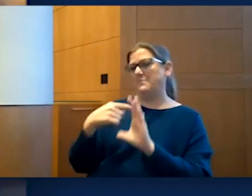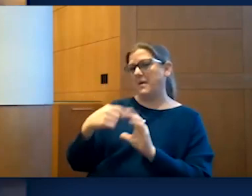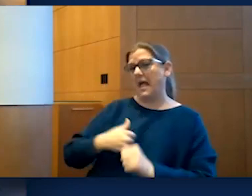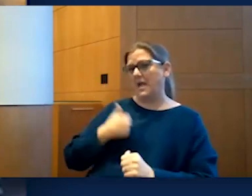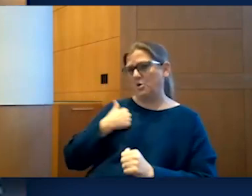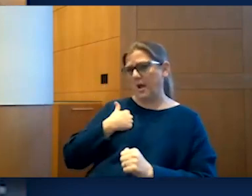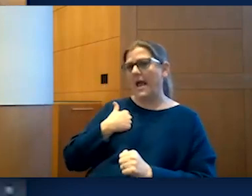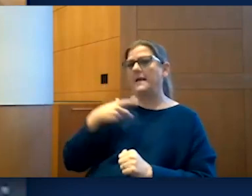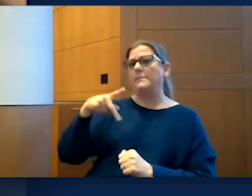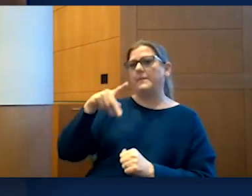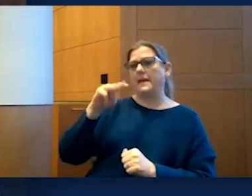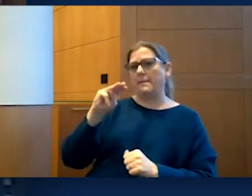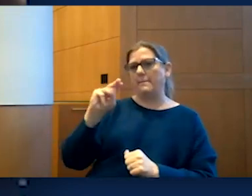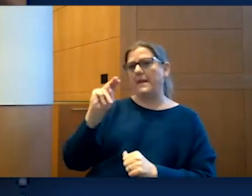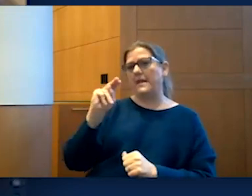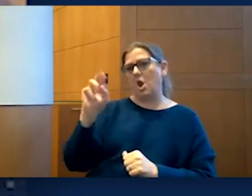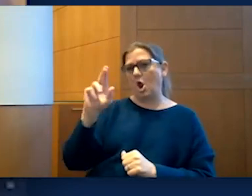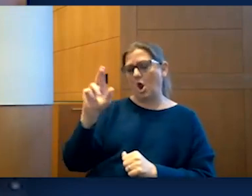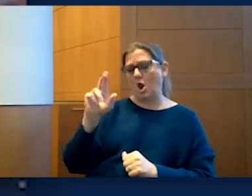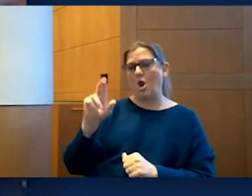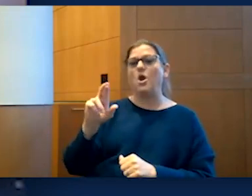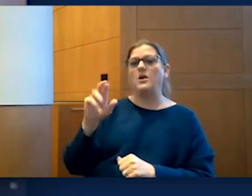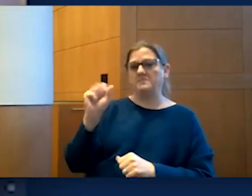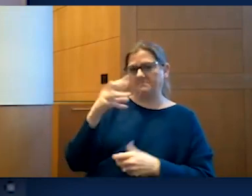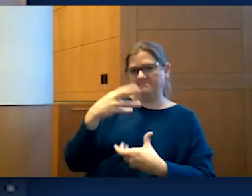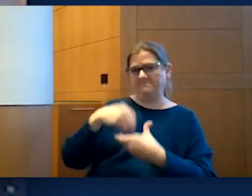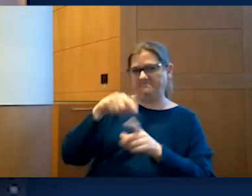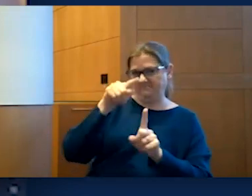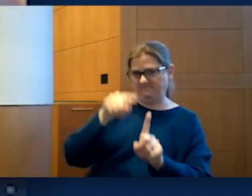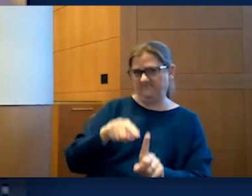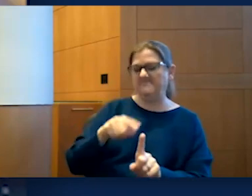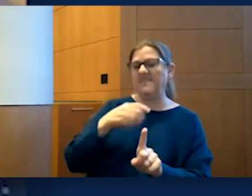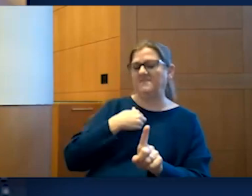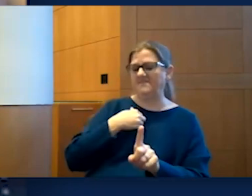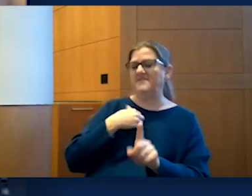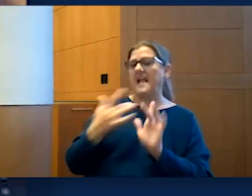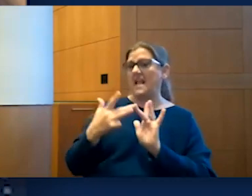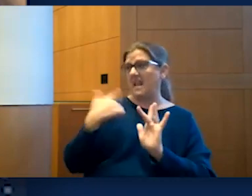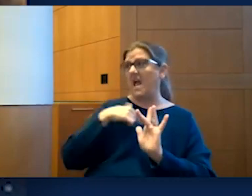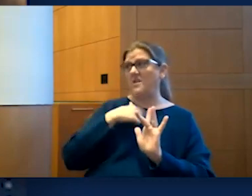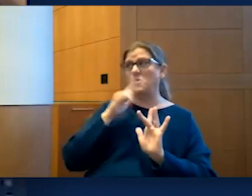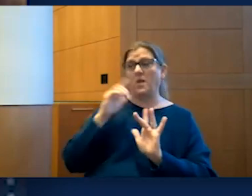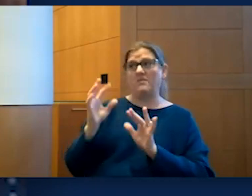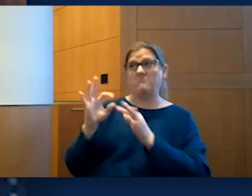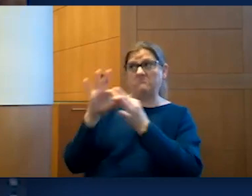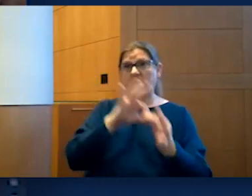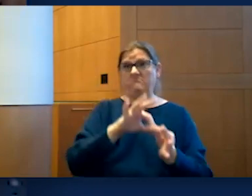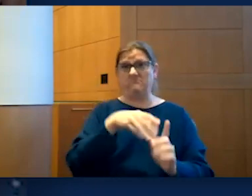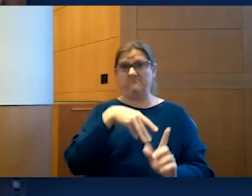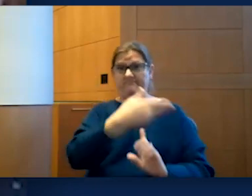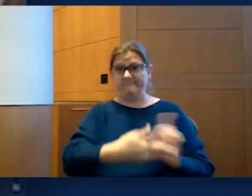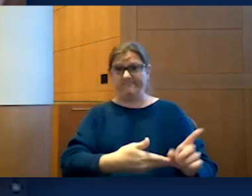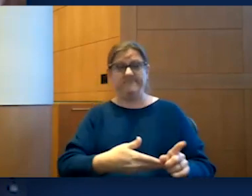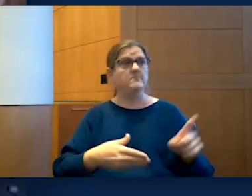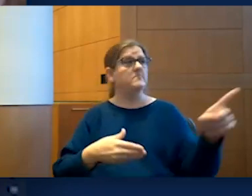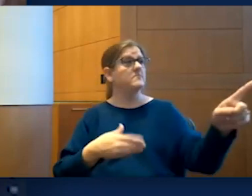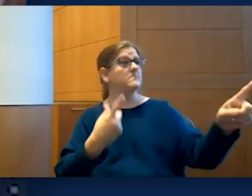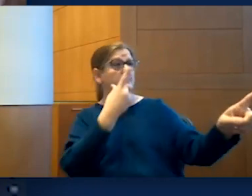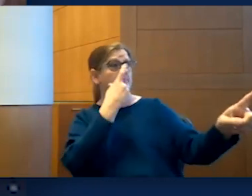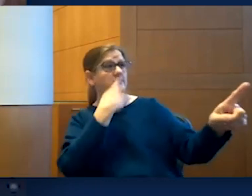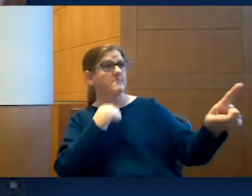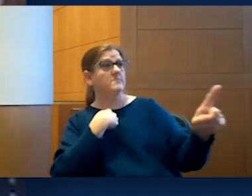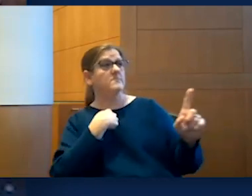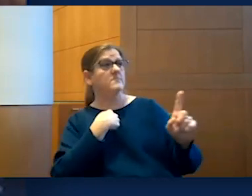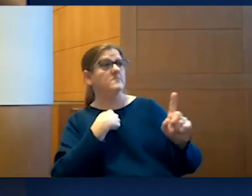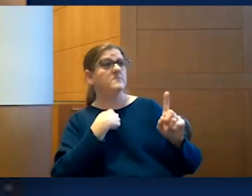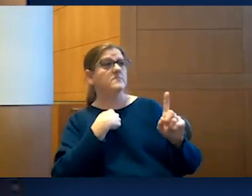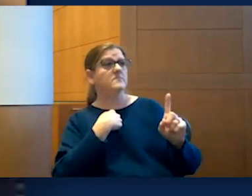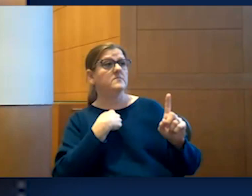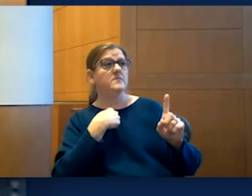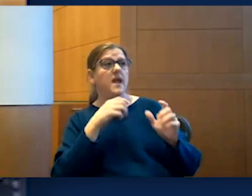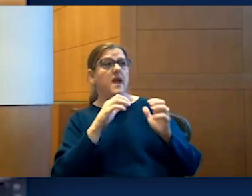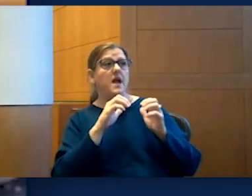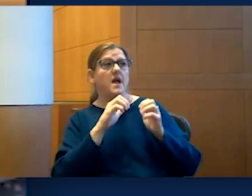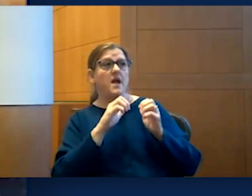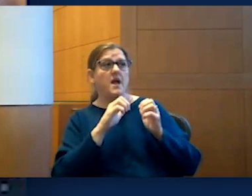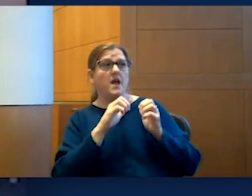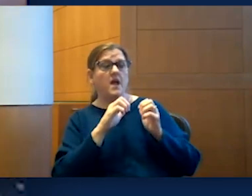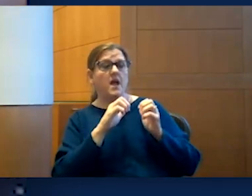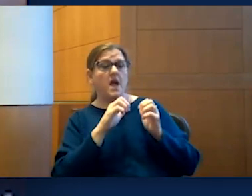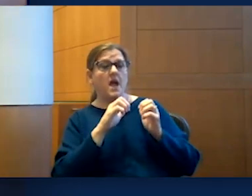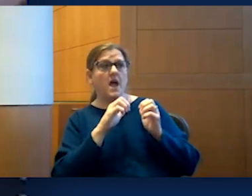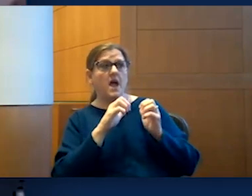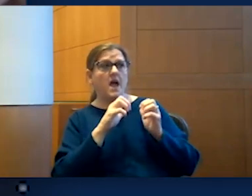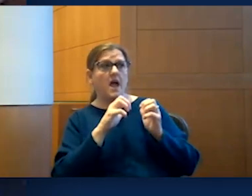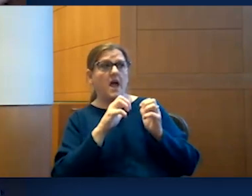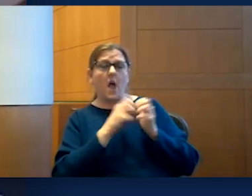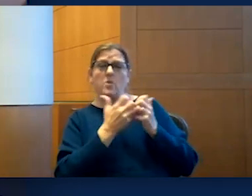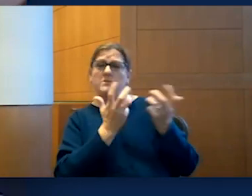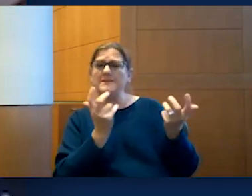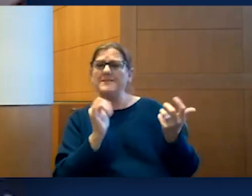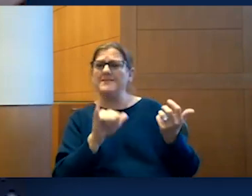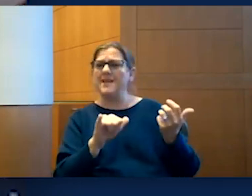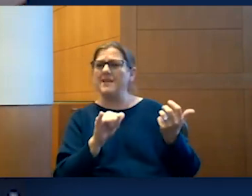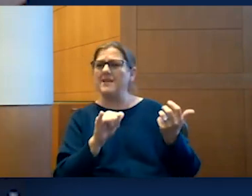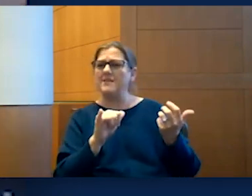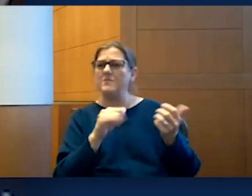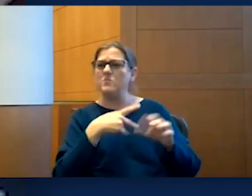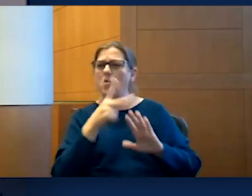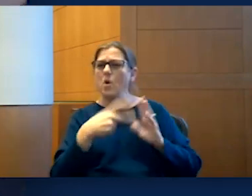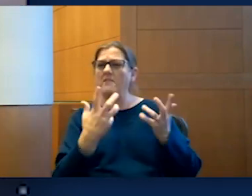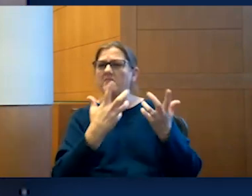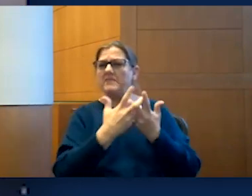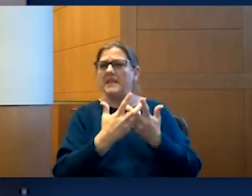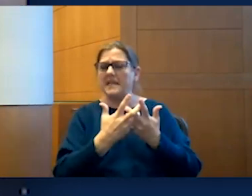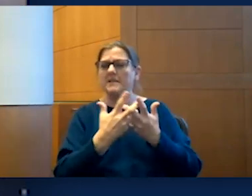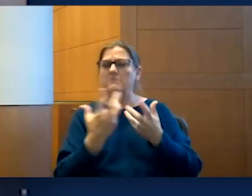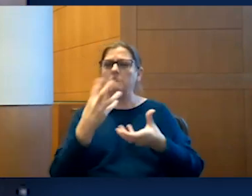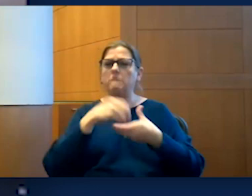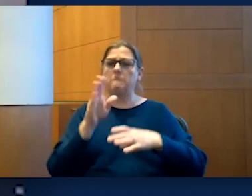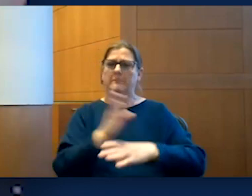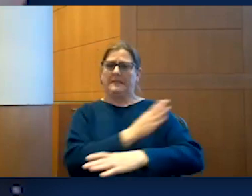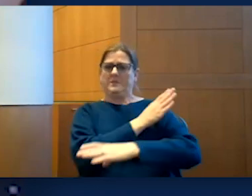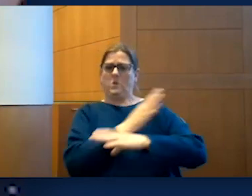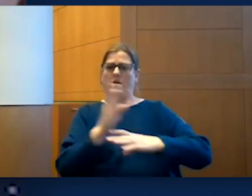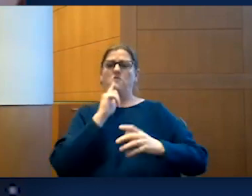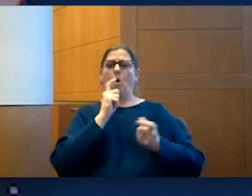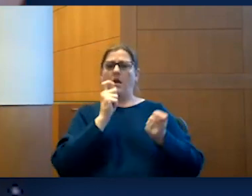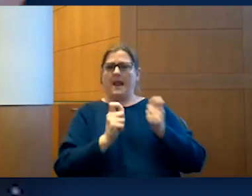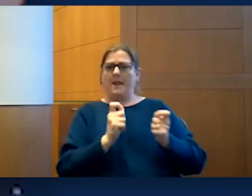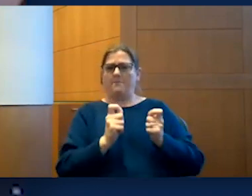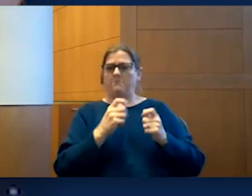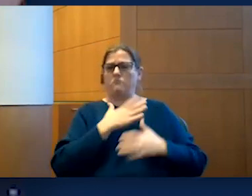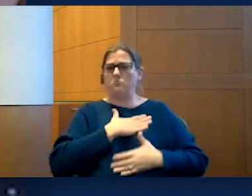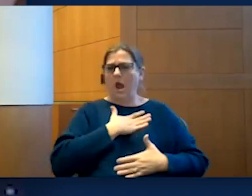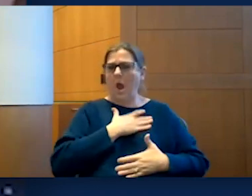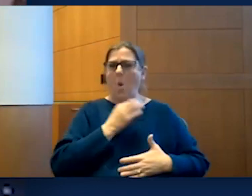And how did this -- how does this fit along the continuum of adaptive recreation for just physical activity opportunities in this area?